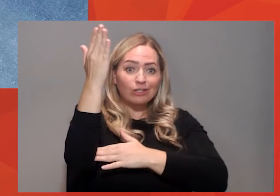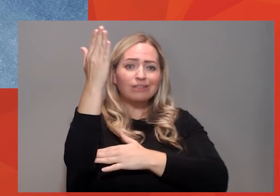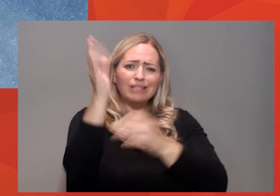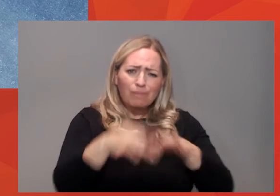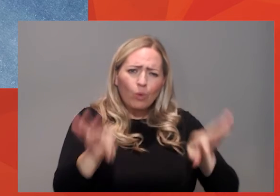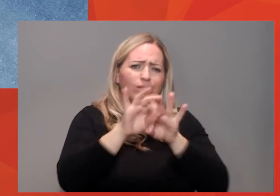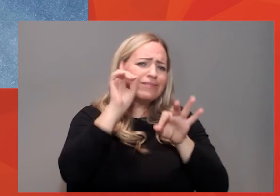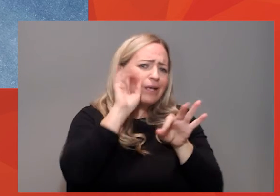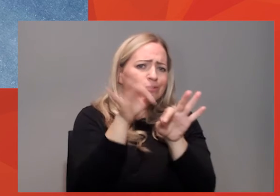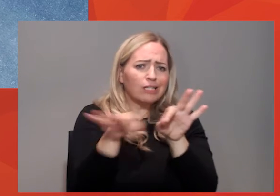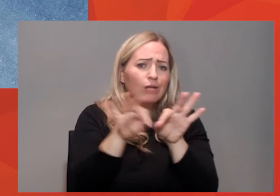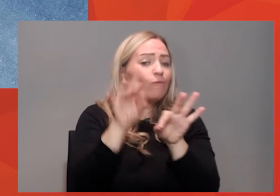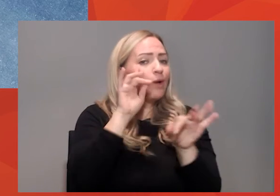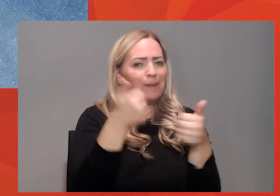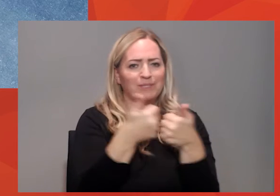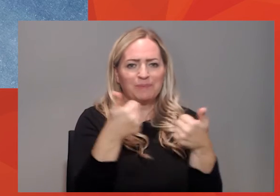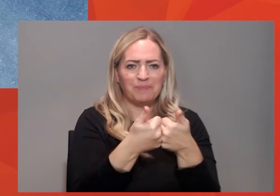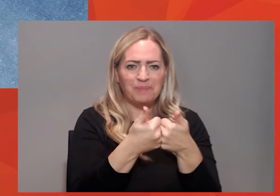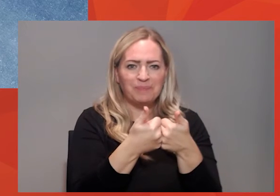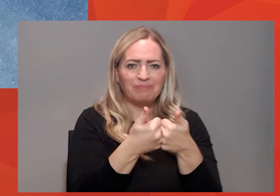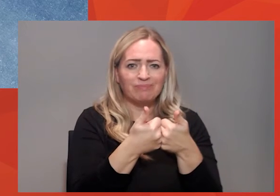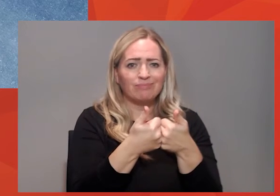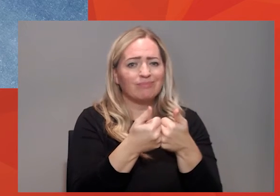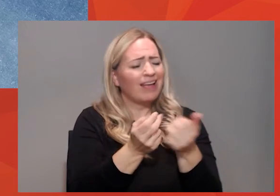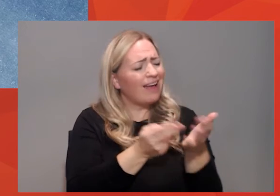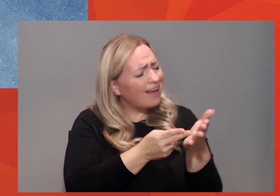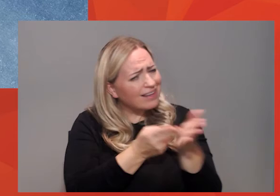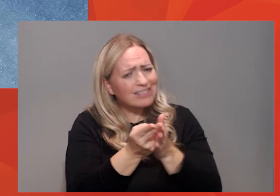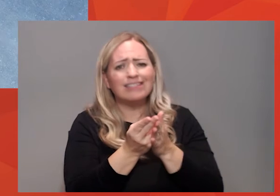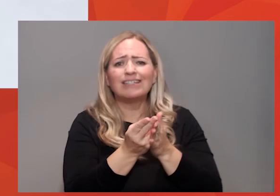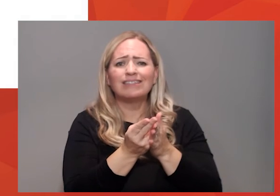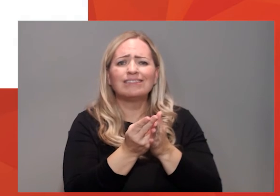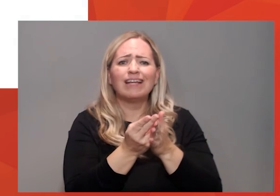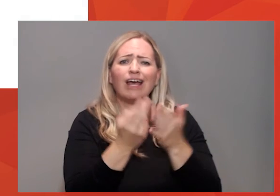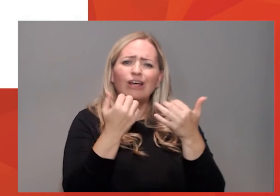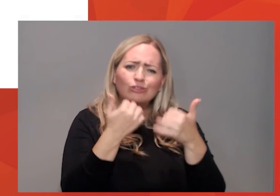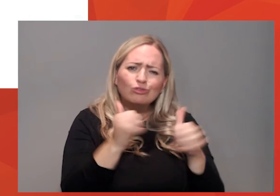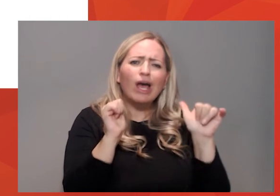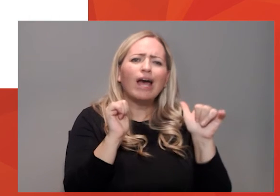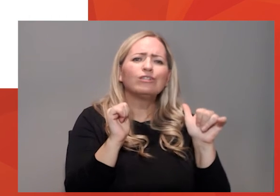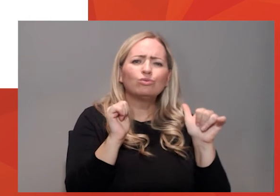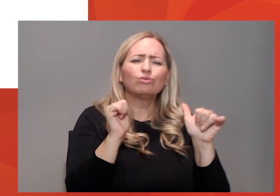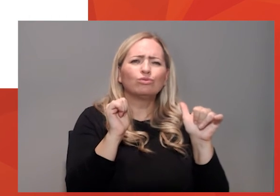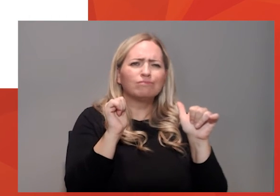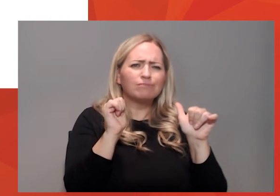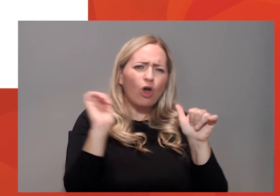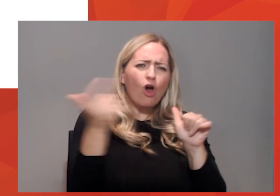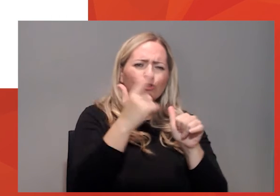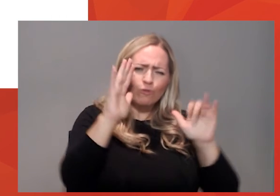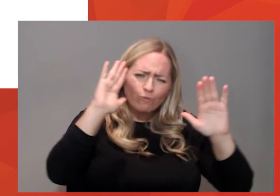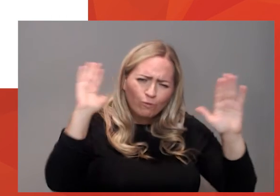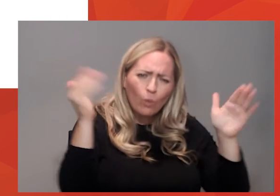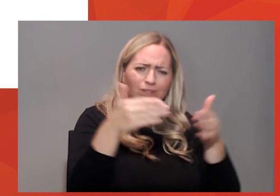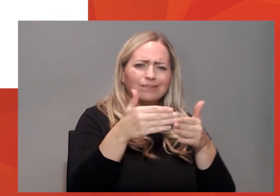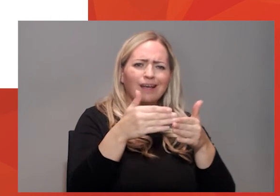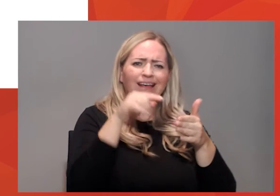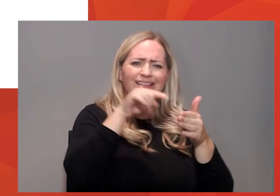Importance of Sound Subtitles in Games. Um, Honestly, I just want to draw everyone's attention to this